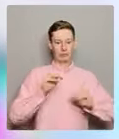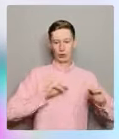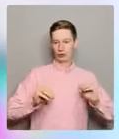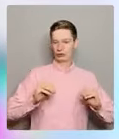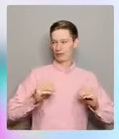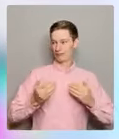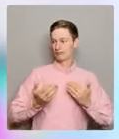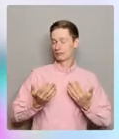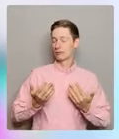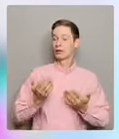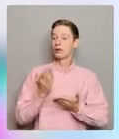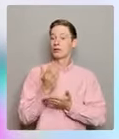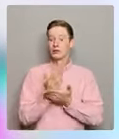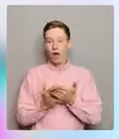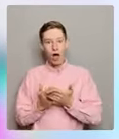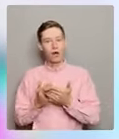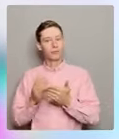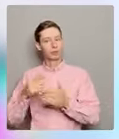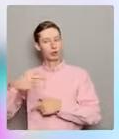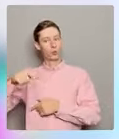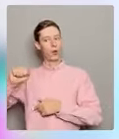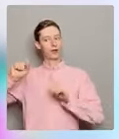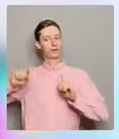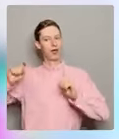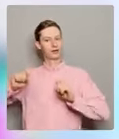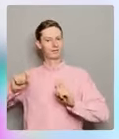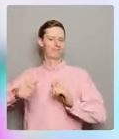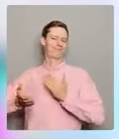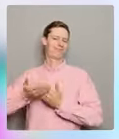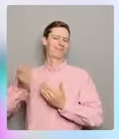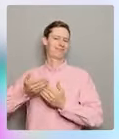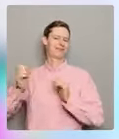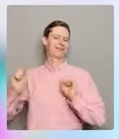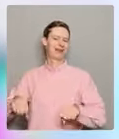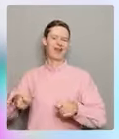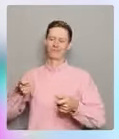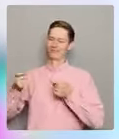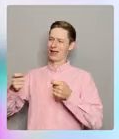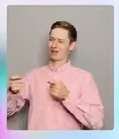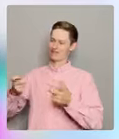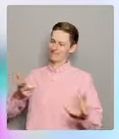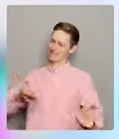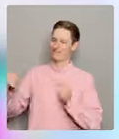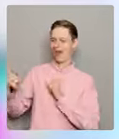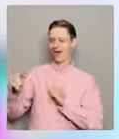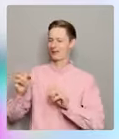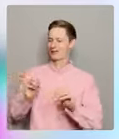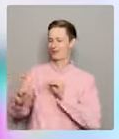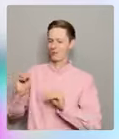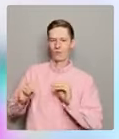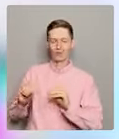We had QA testers that could handle smooth turning at like max speed, but also developers that could only play with our teleportation mode.